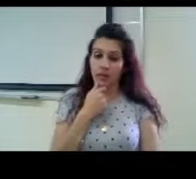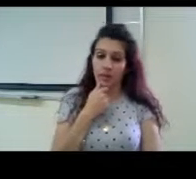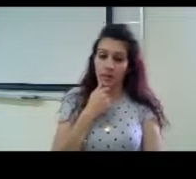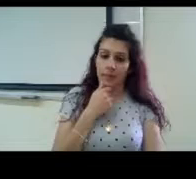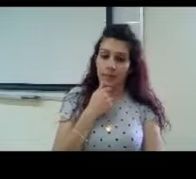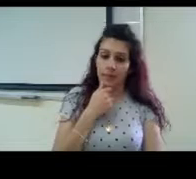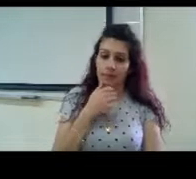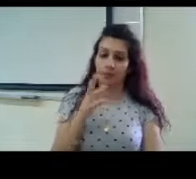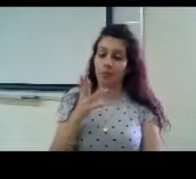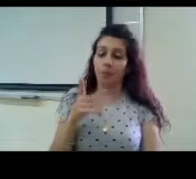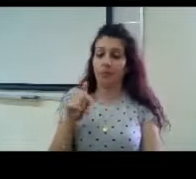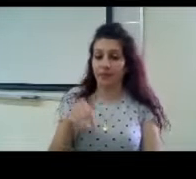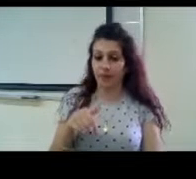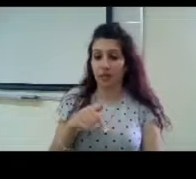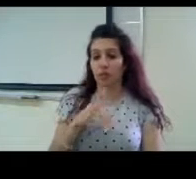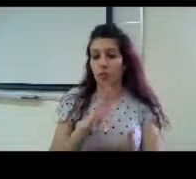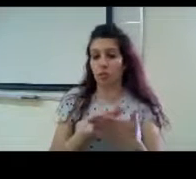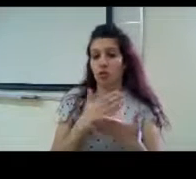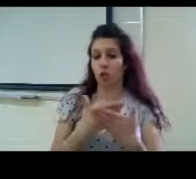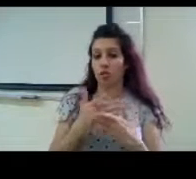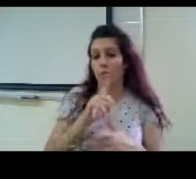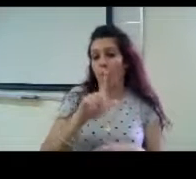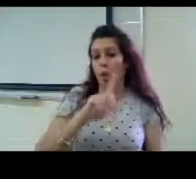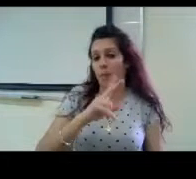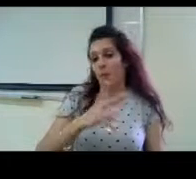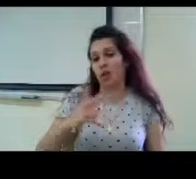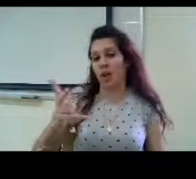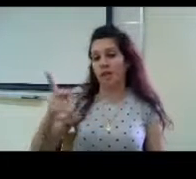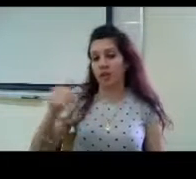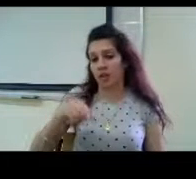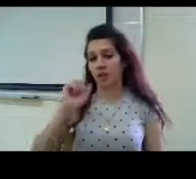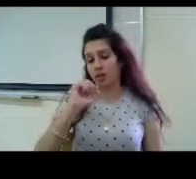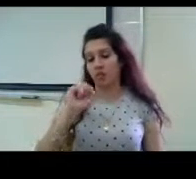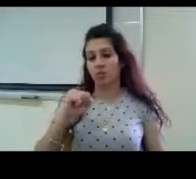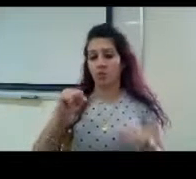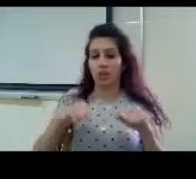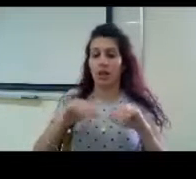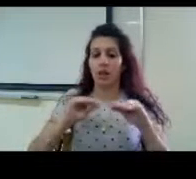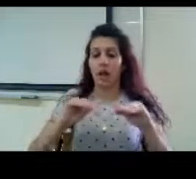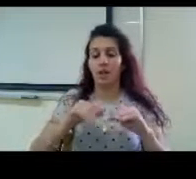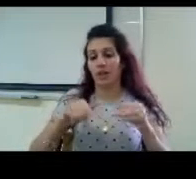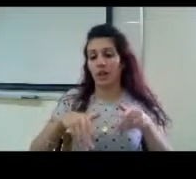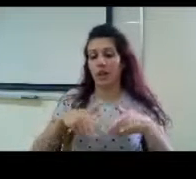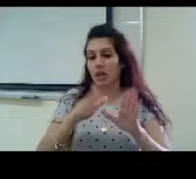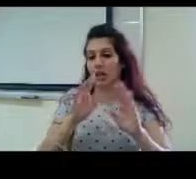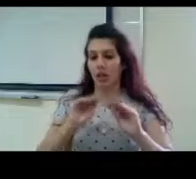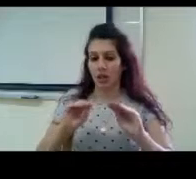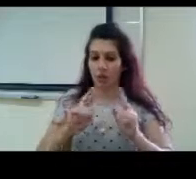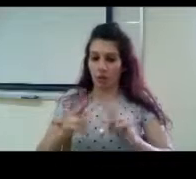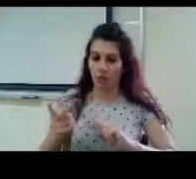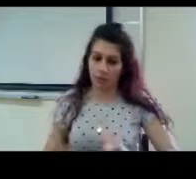documentation to support implementing partners and ministries of education on how to use our kolibri studio curricular tool